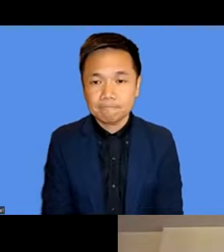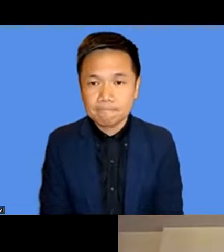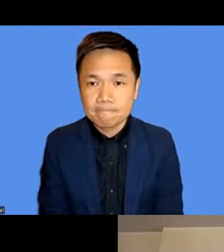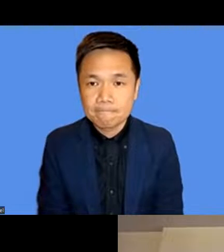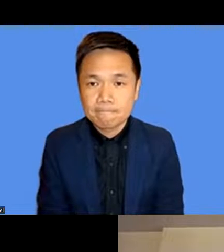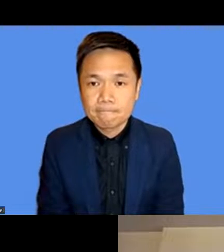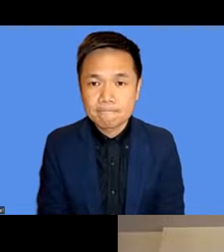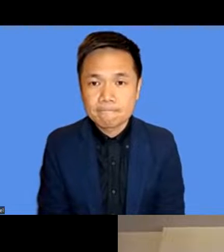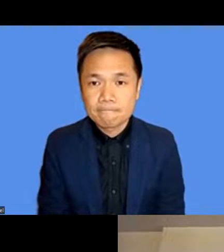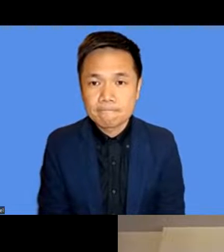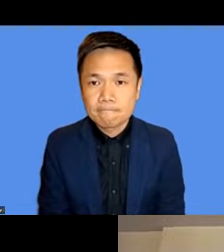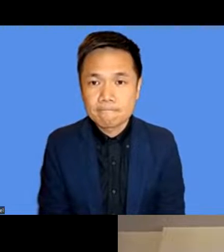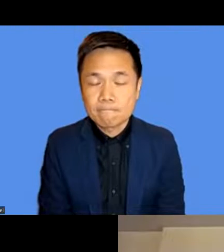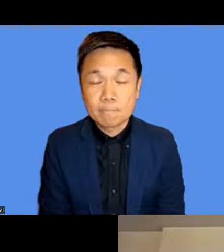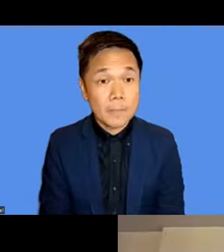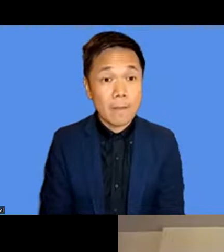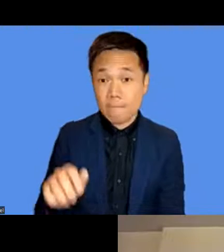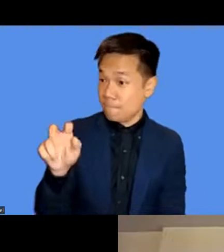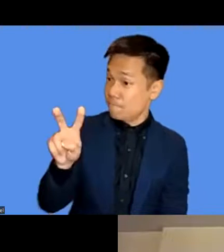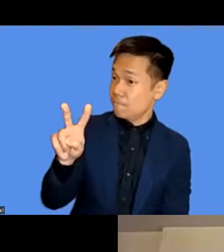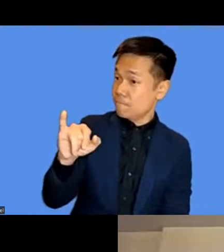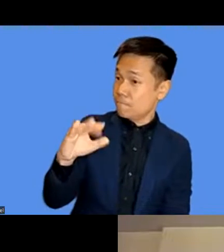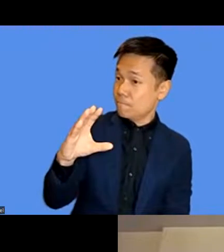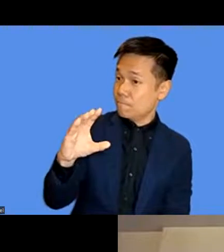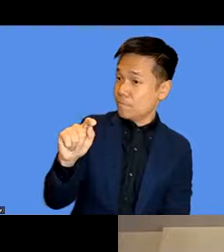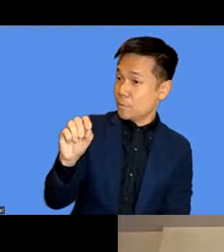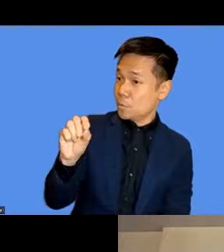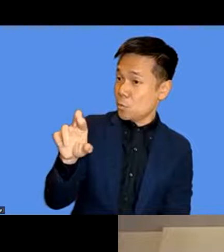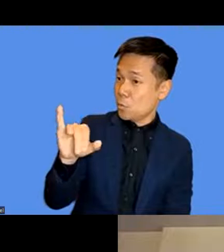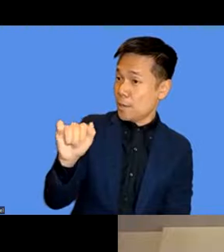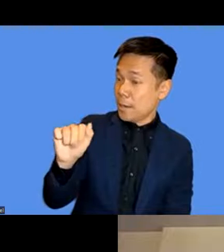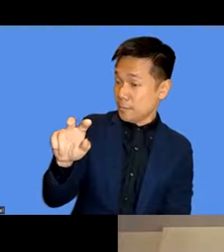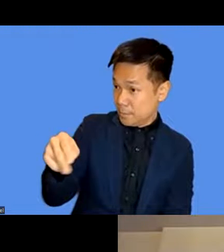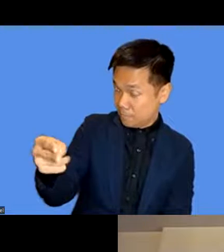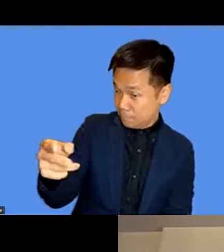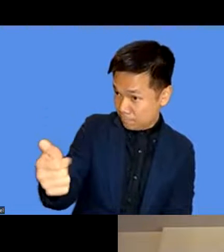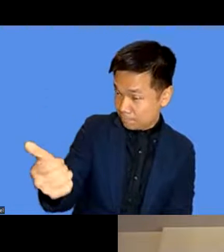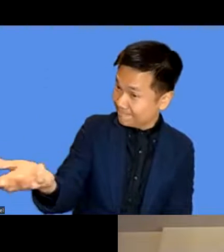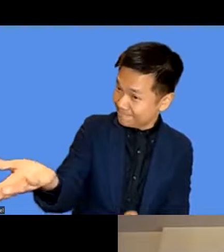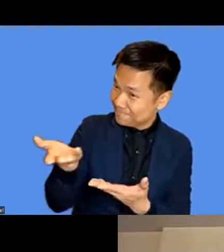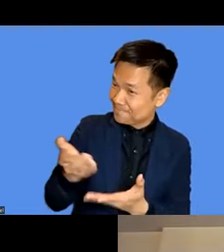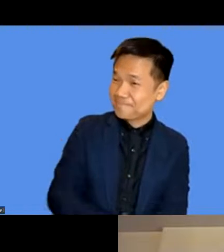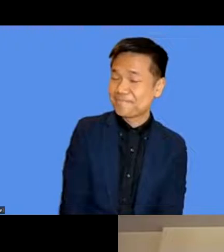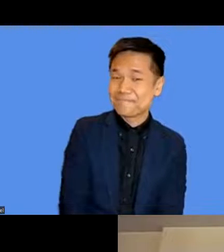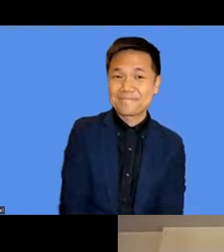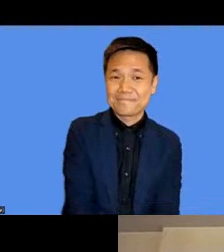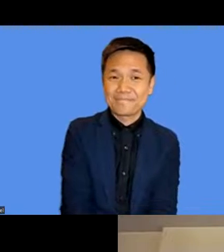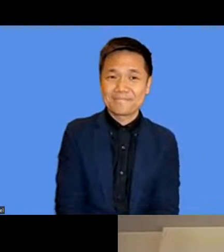Nope? Okay.